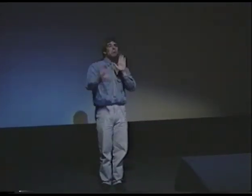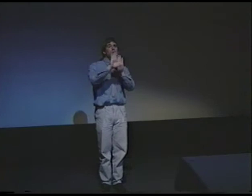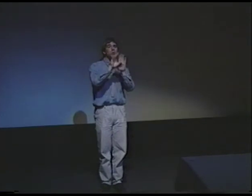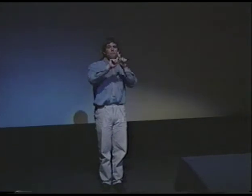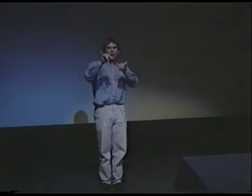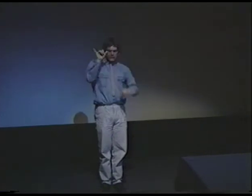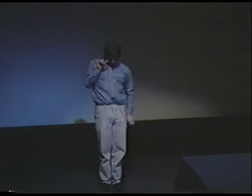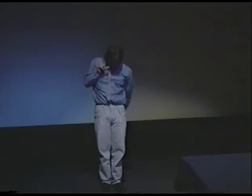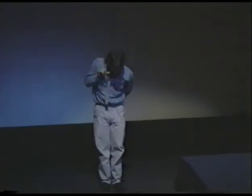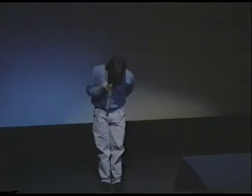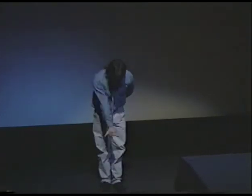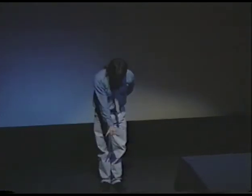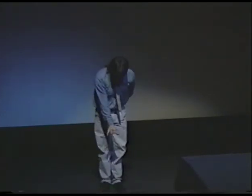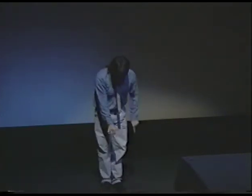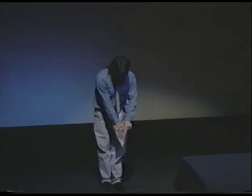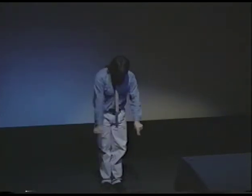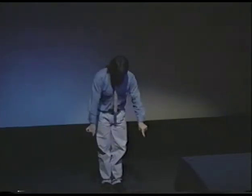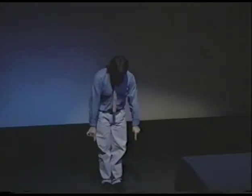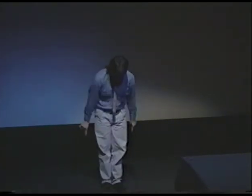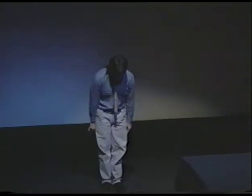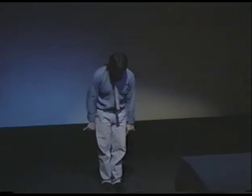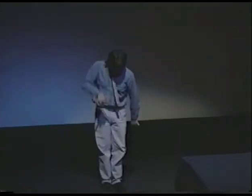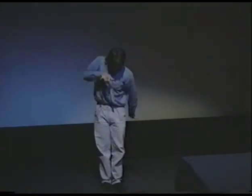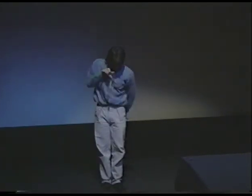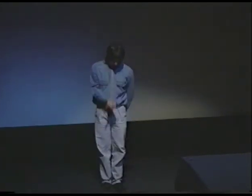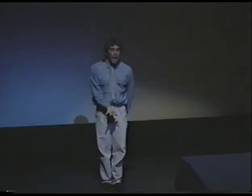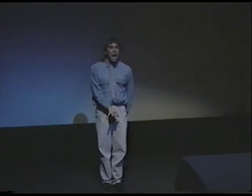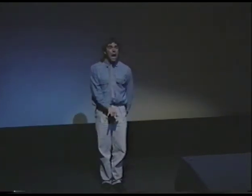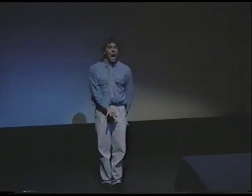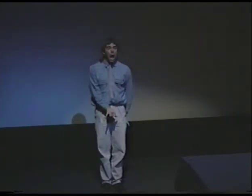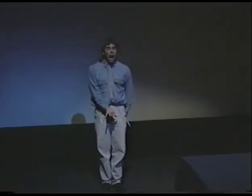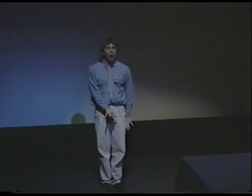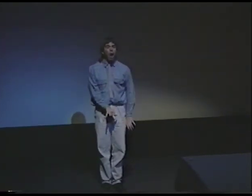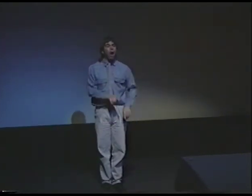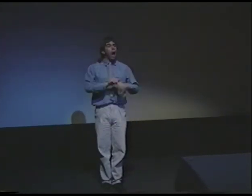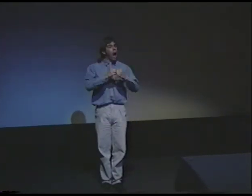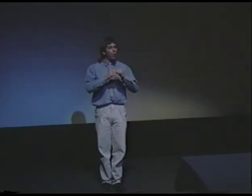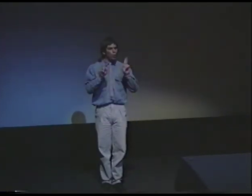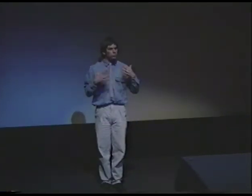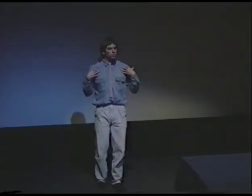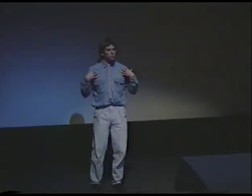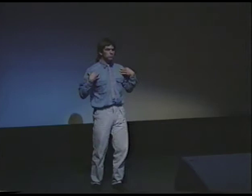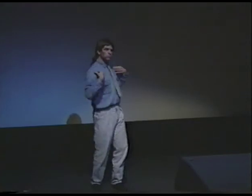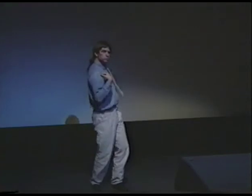How to develop one or two characters, but stay in the exact same place?